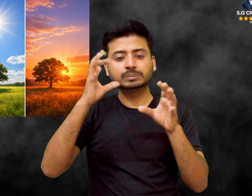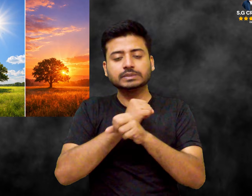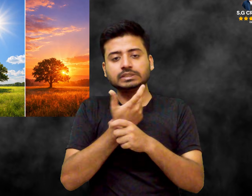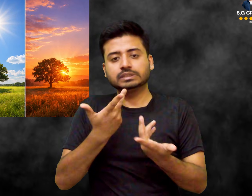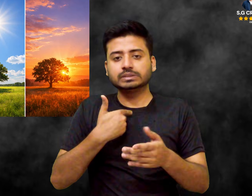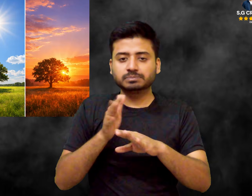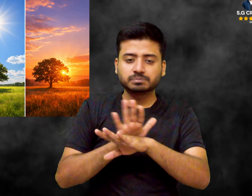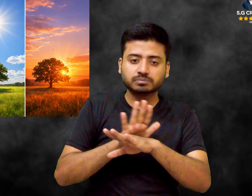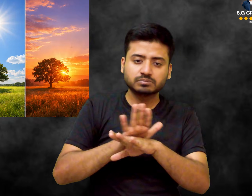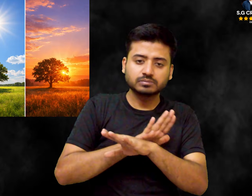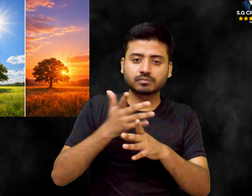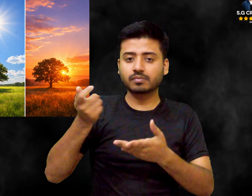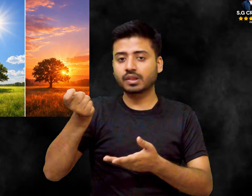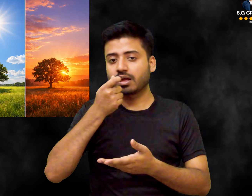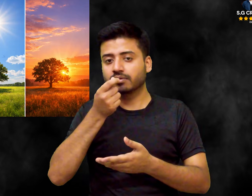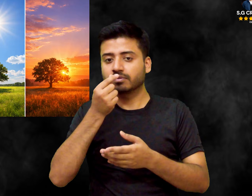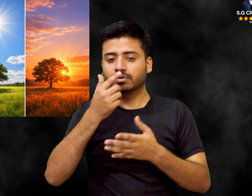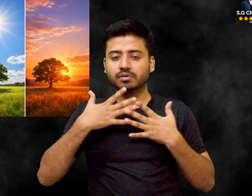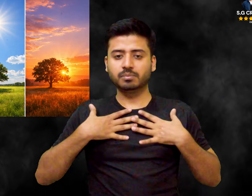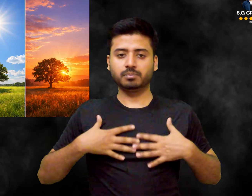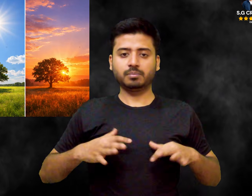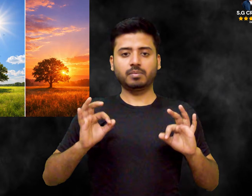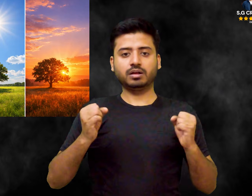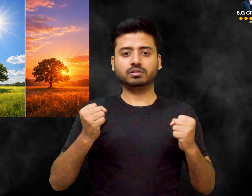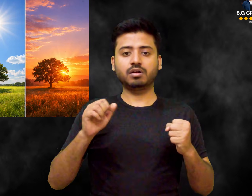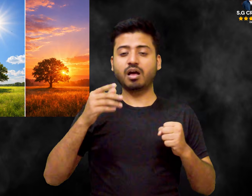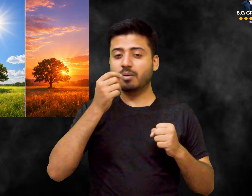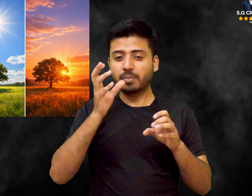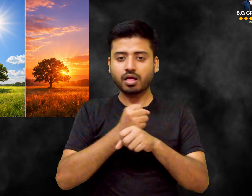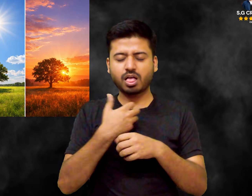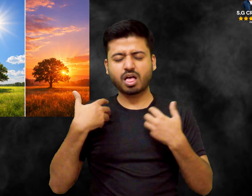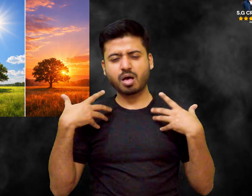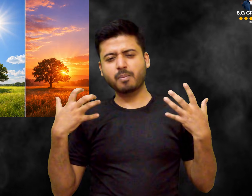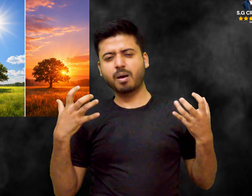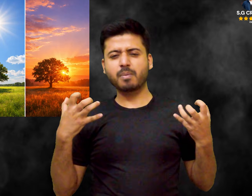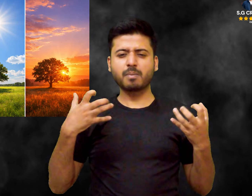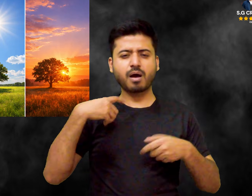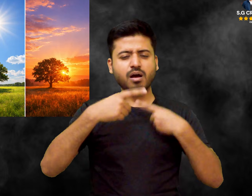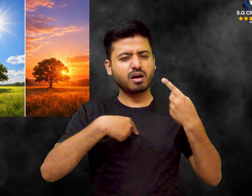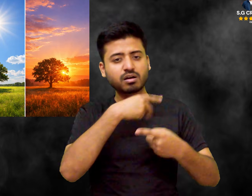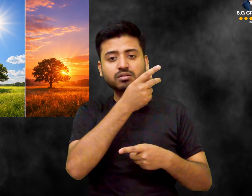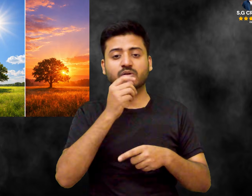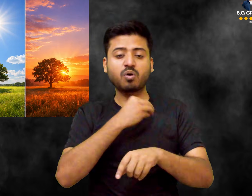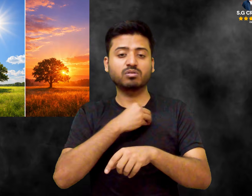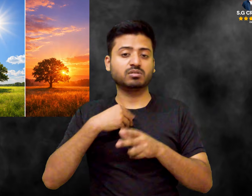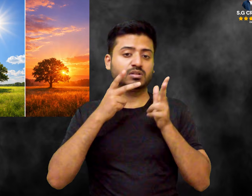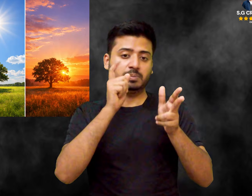exposure boosts your immune system, improves sleep quality by regulating melatonin, and enhances your